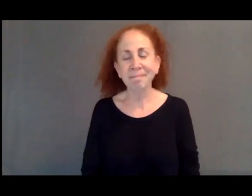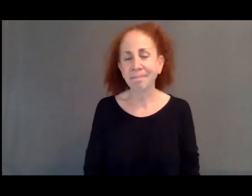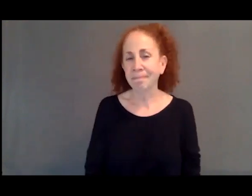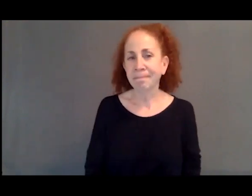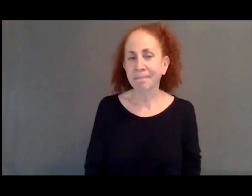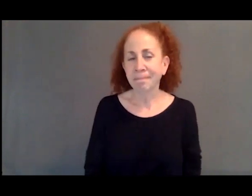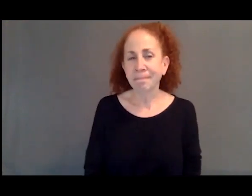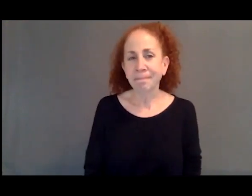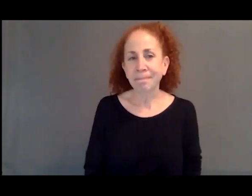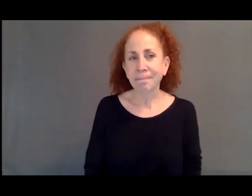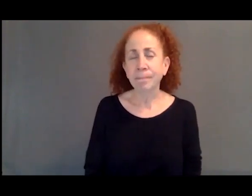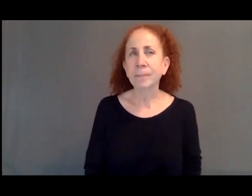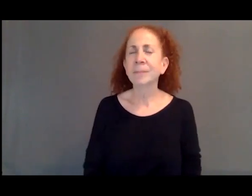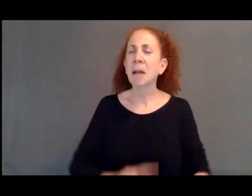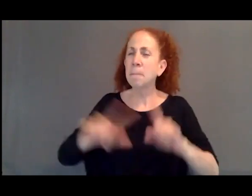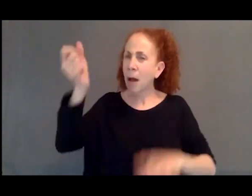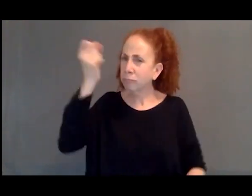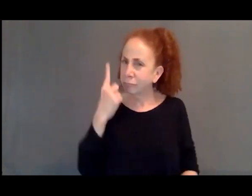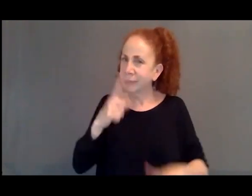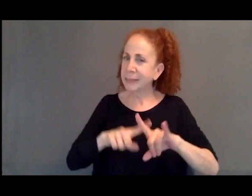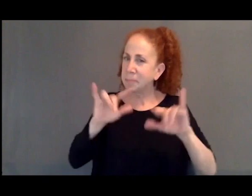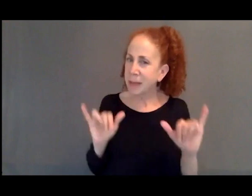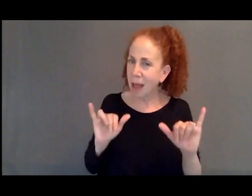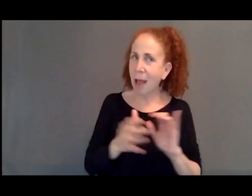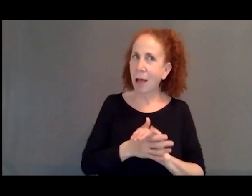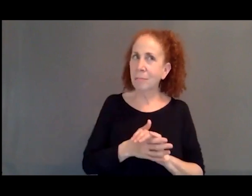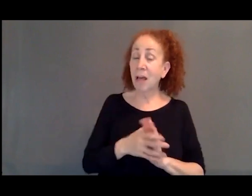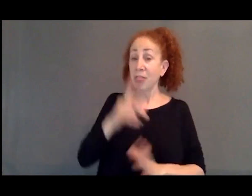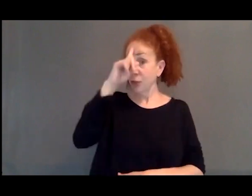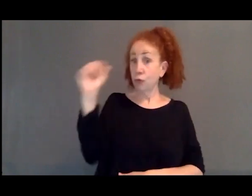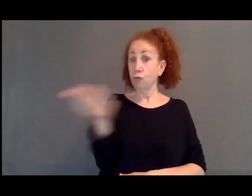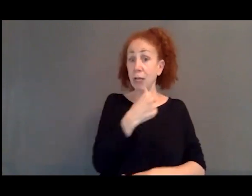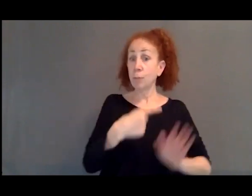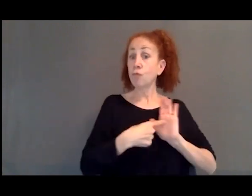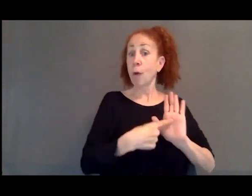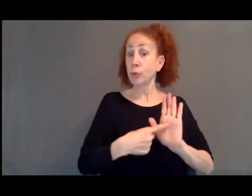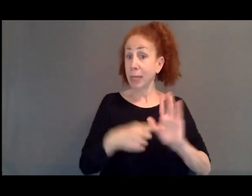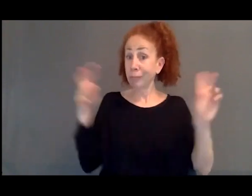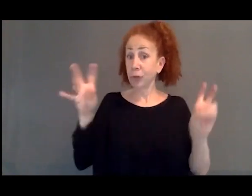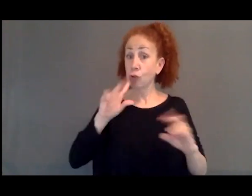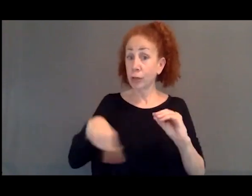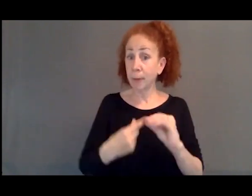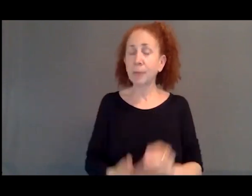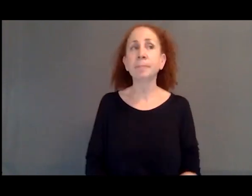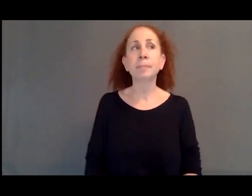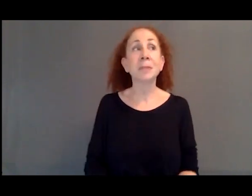And yet at the same time, I think that part of this freedom of representation that I'm talking about, what that entails is the freedom